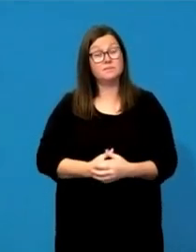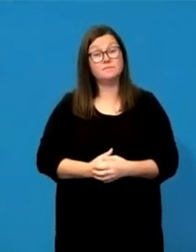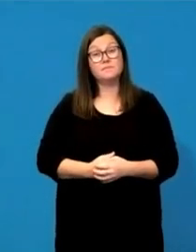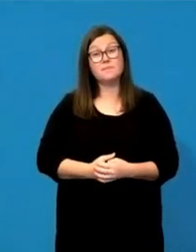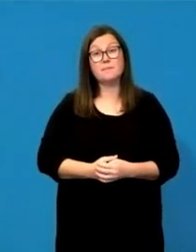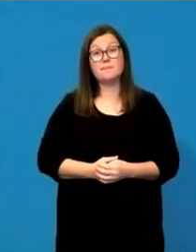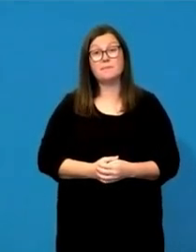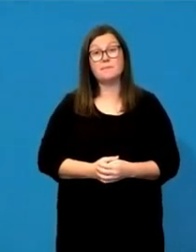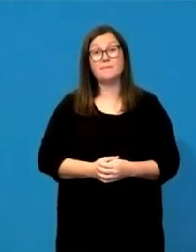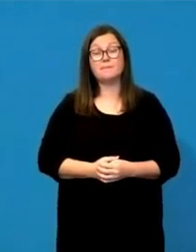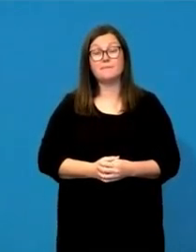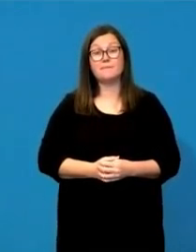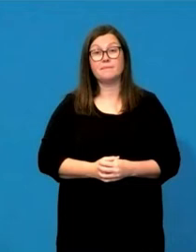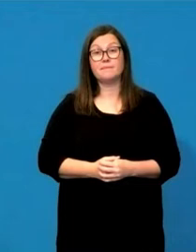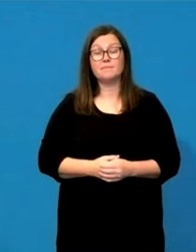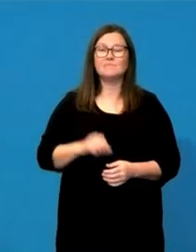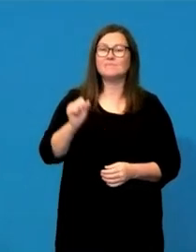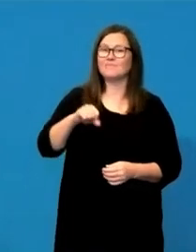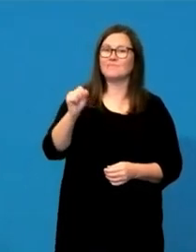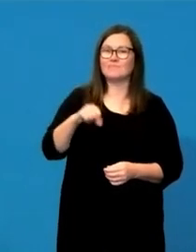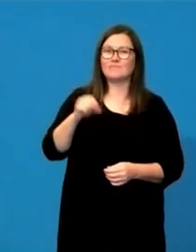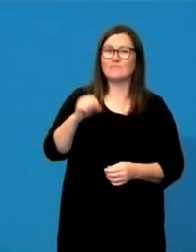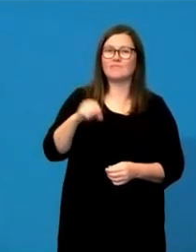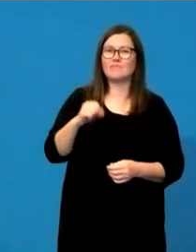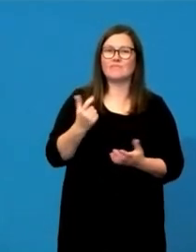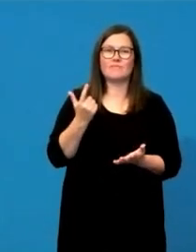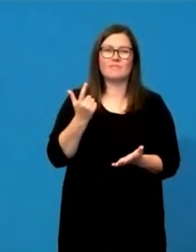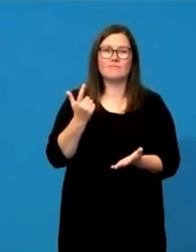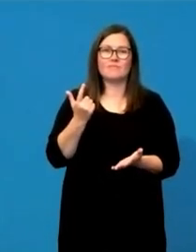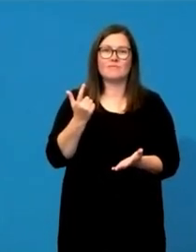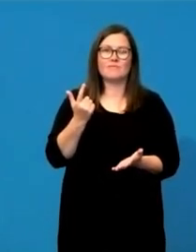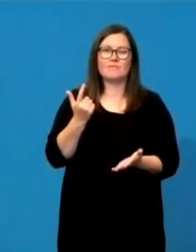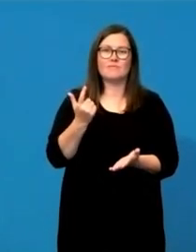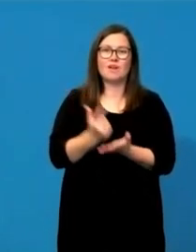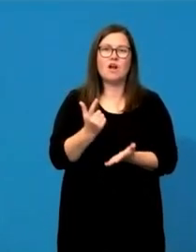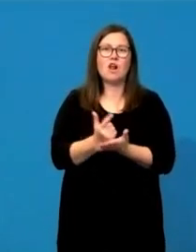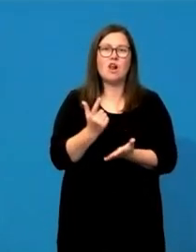Well, a lot of families or a lot - it's mainly all the mothers that come up to me and